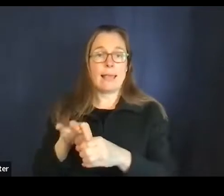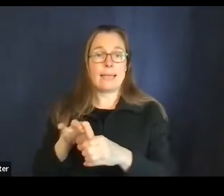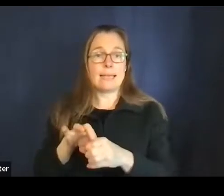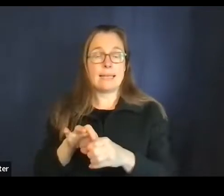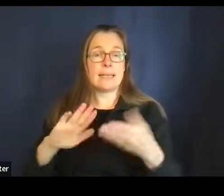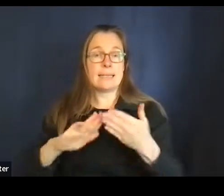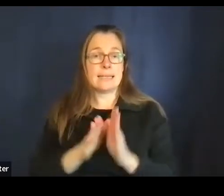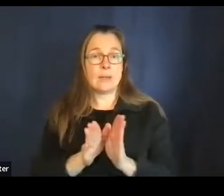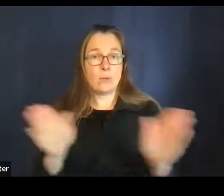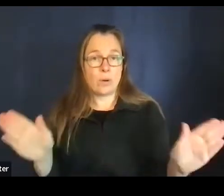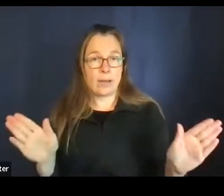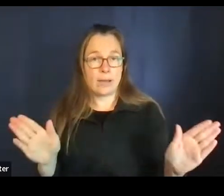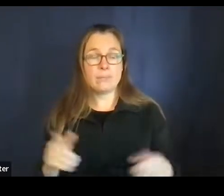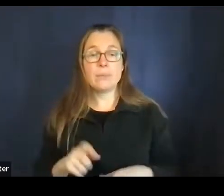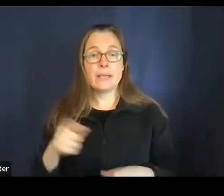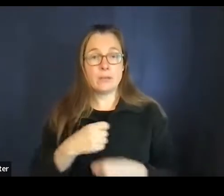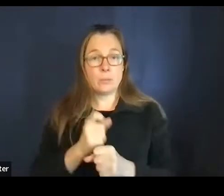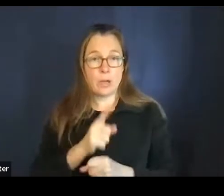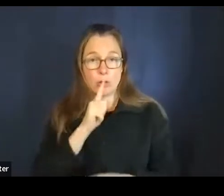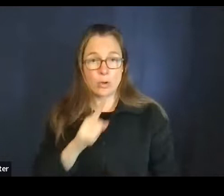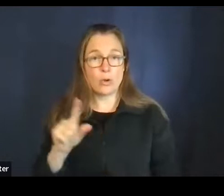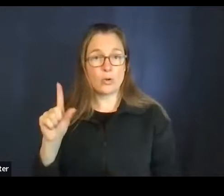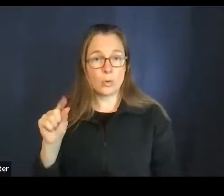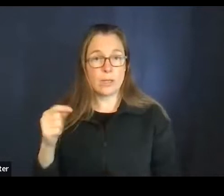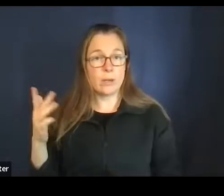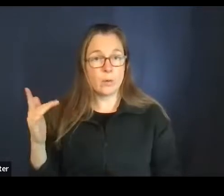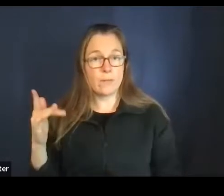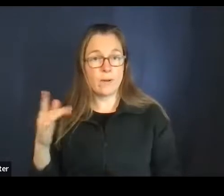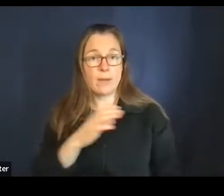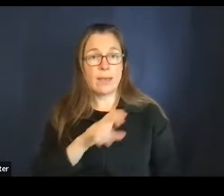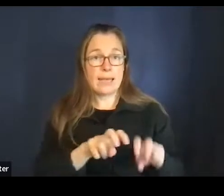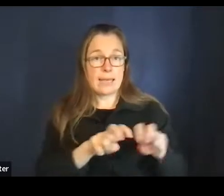We will need to ensure that the 2025 Council has district offices